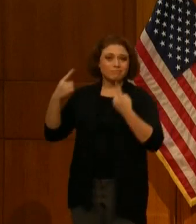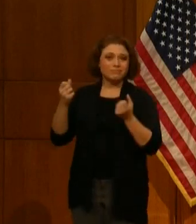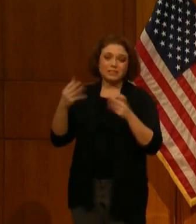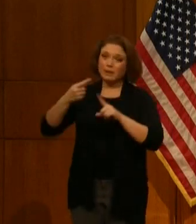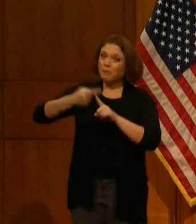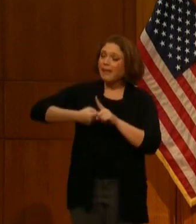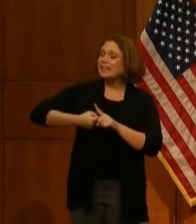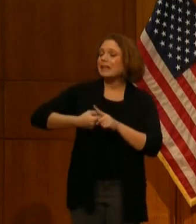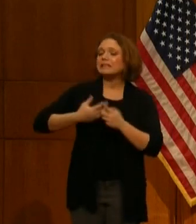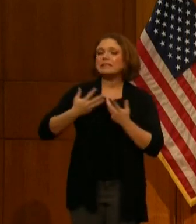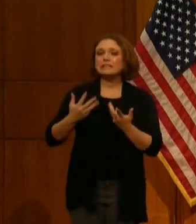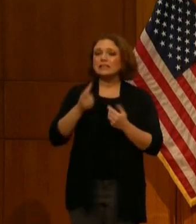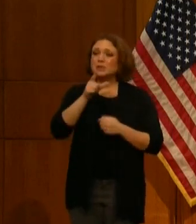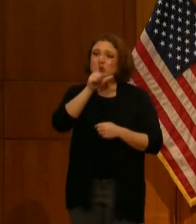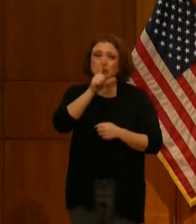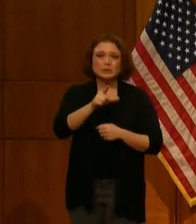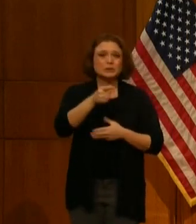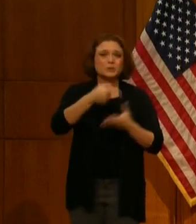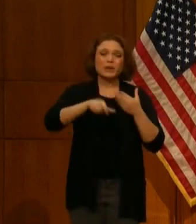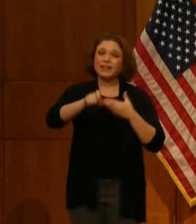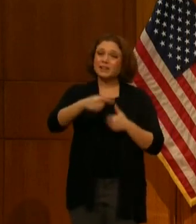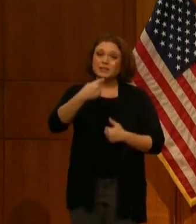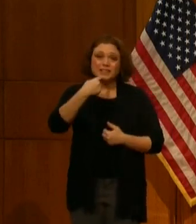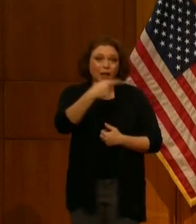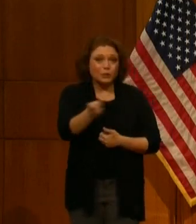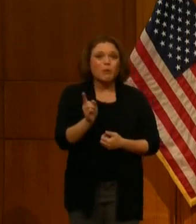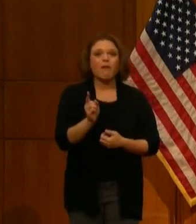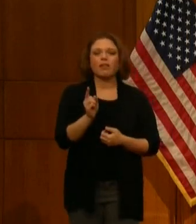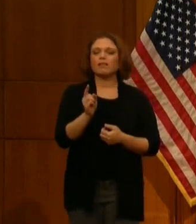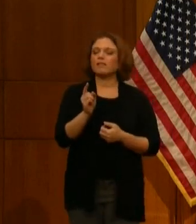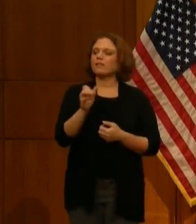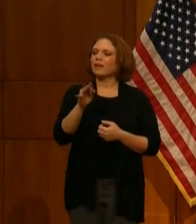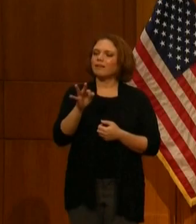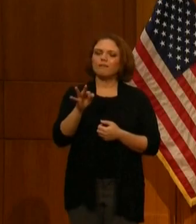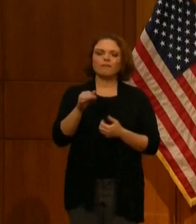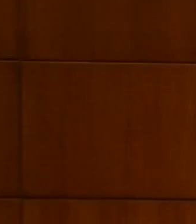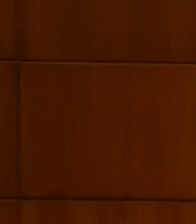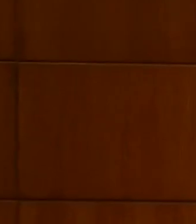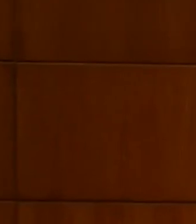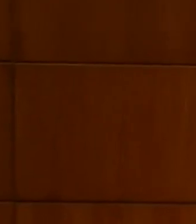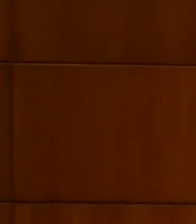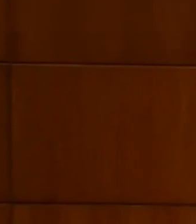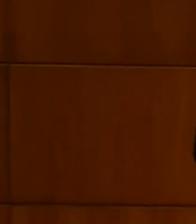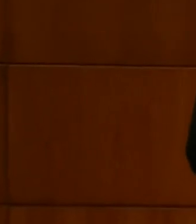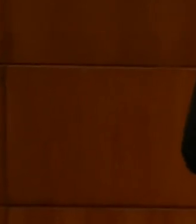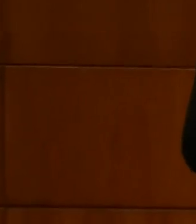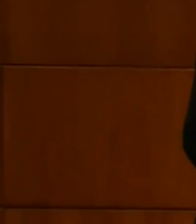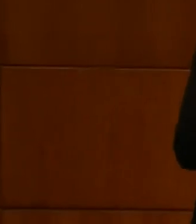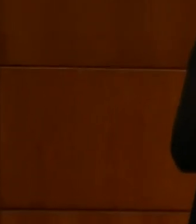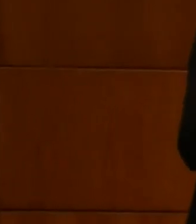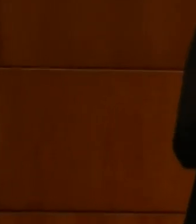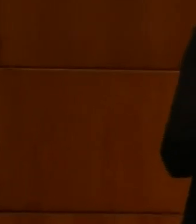AVOIDABLE PLACING A LOT OF BLAME ON THOSE UNVACCINATED.